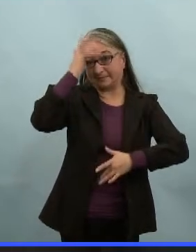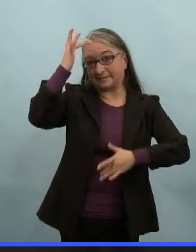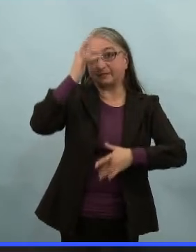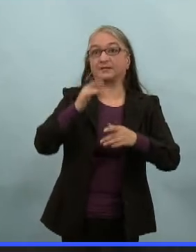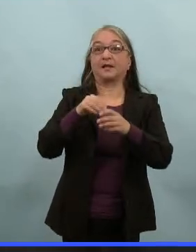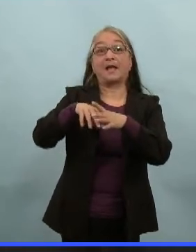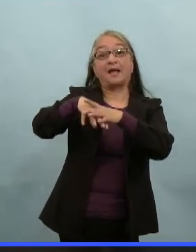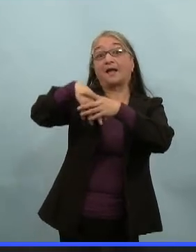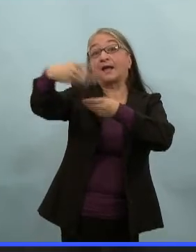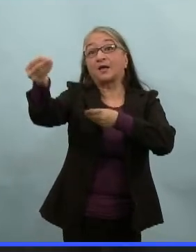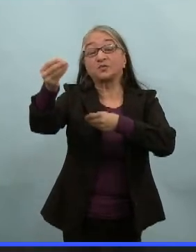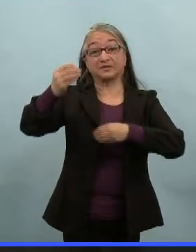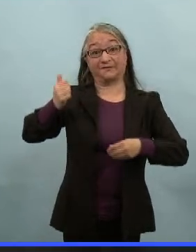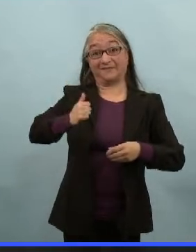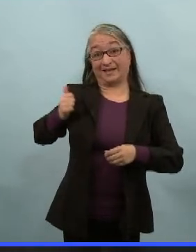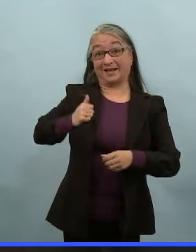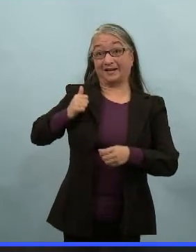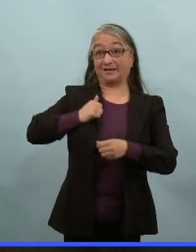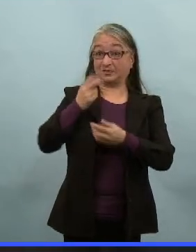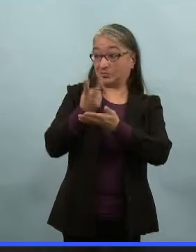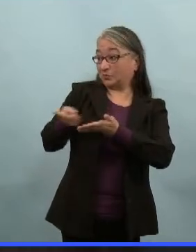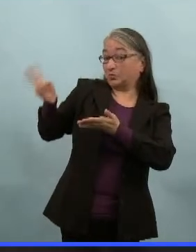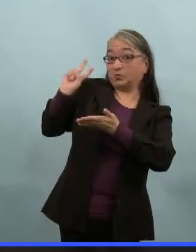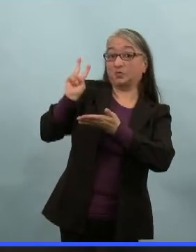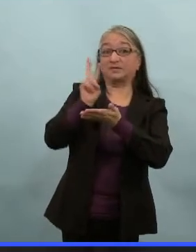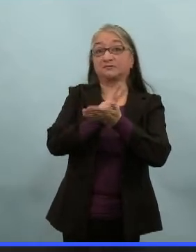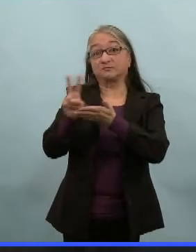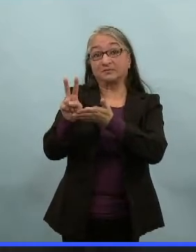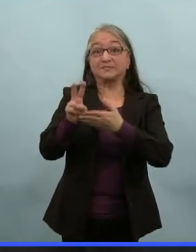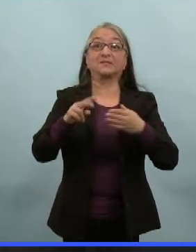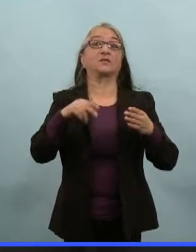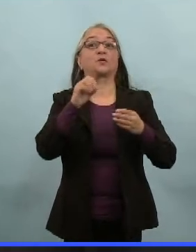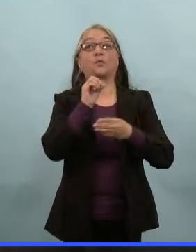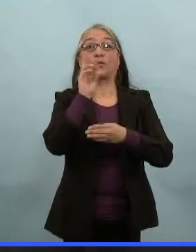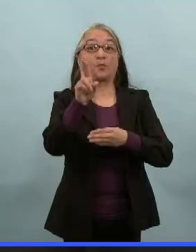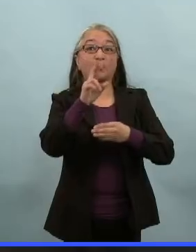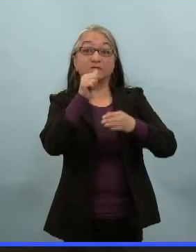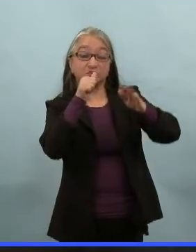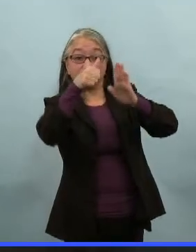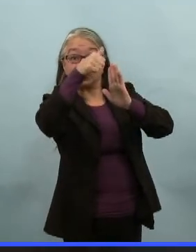unsheltered if you're having surgery or if you're connected to an outbreak in a high risk setting